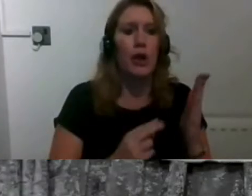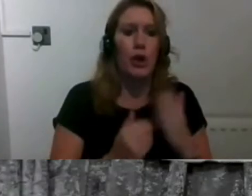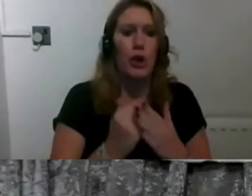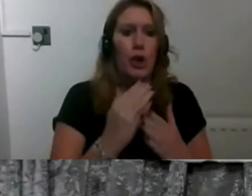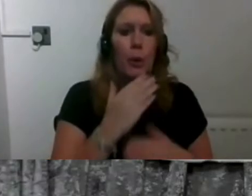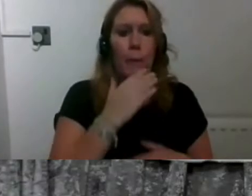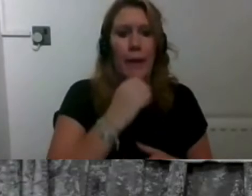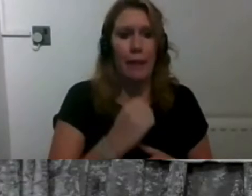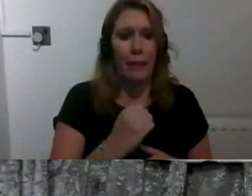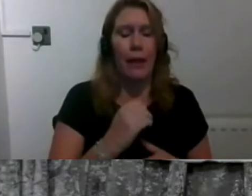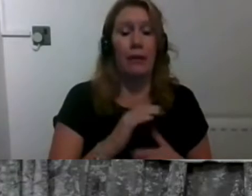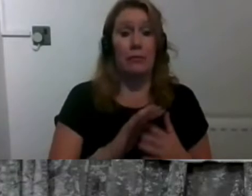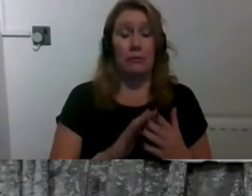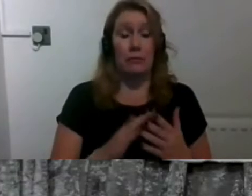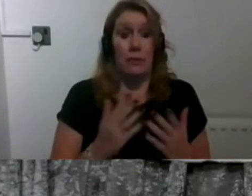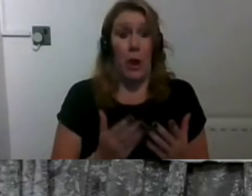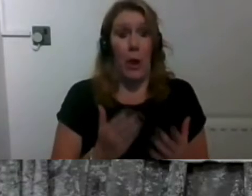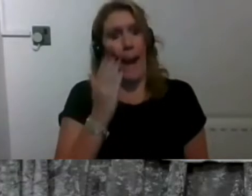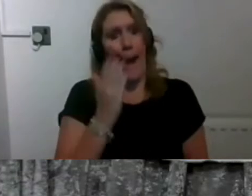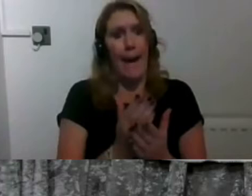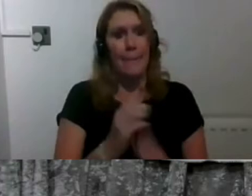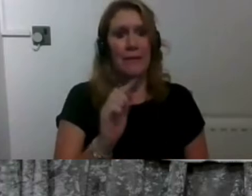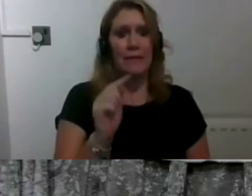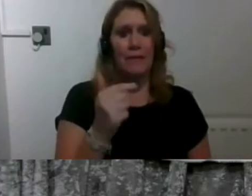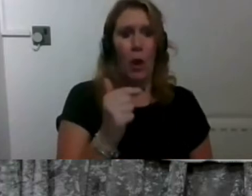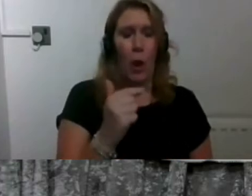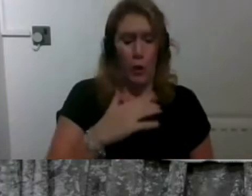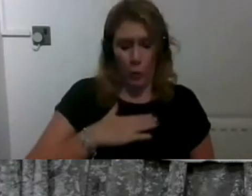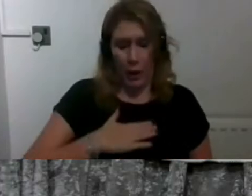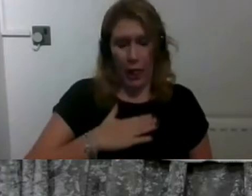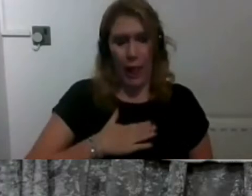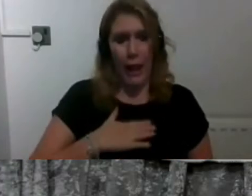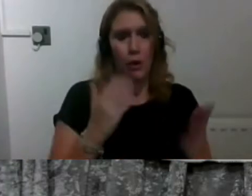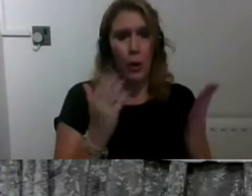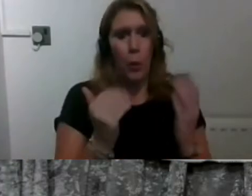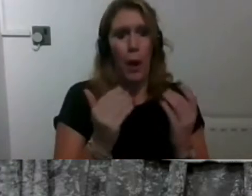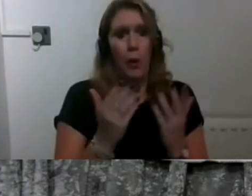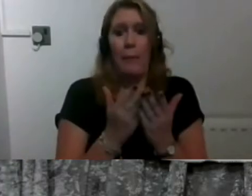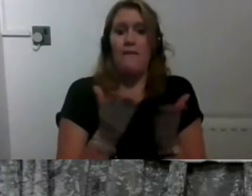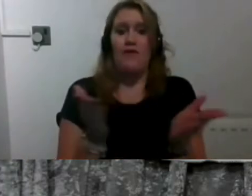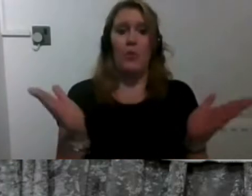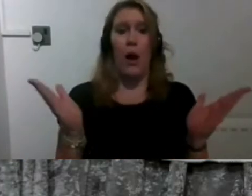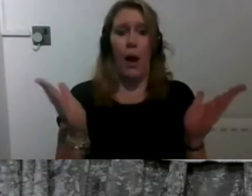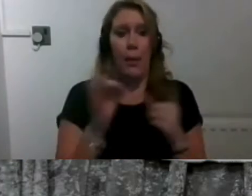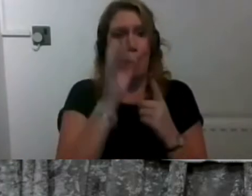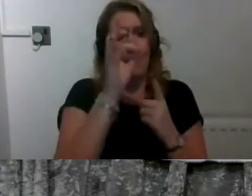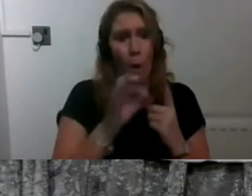welcome everybody, whether you are a poet or watching on YouTube, to the return of